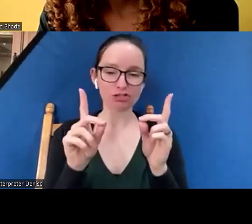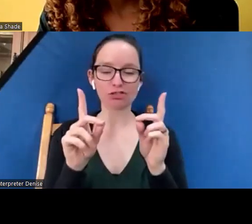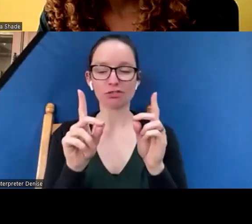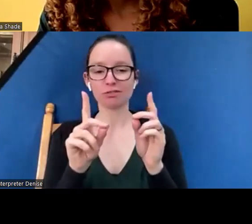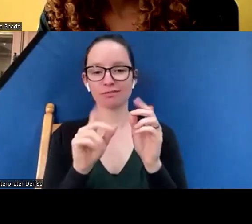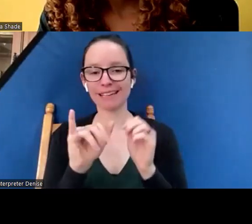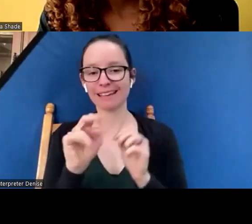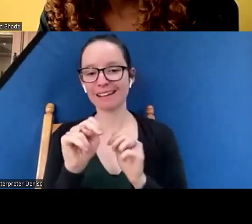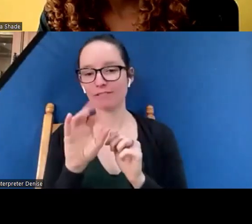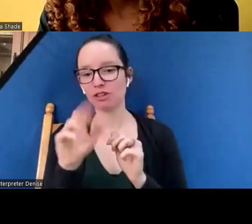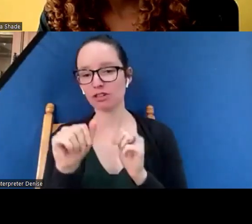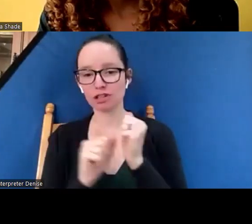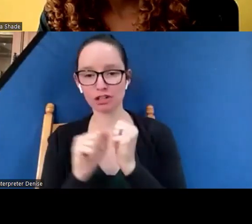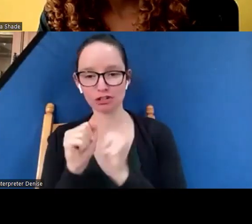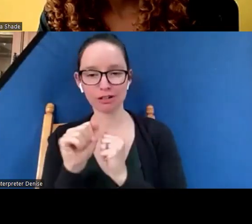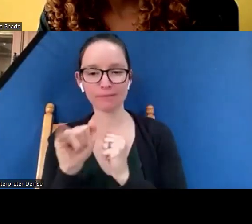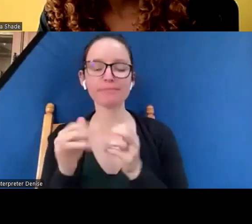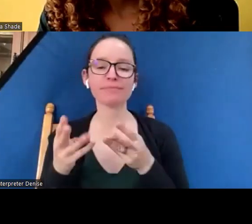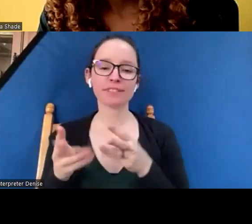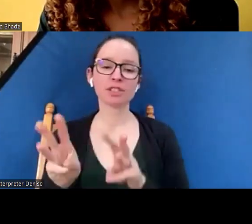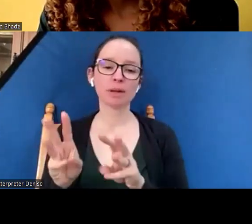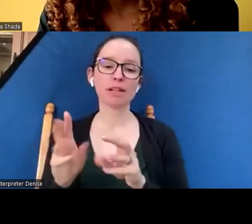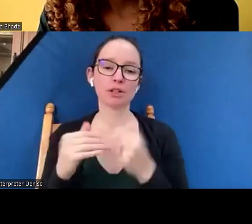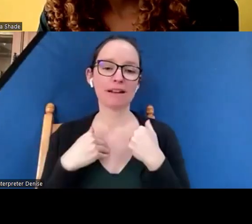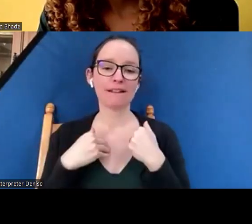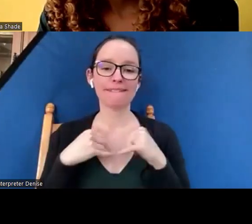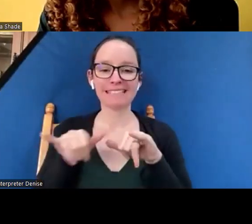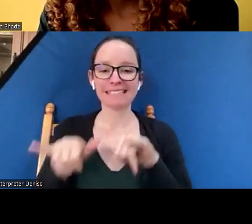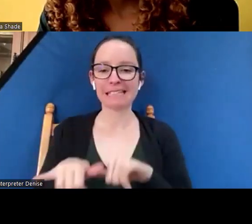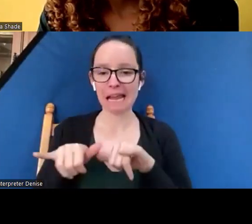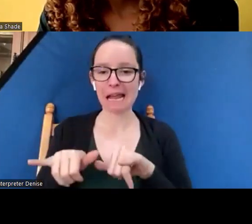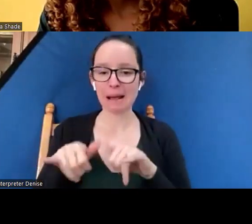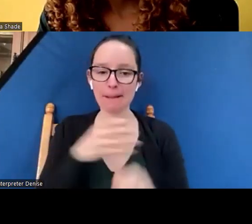sort of get that staying power. But it is hard in five years.